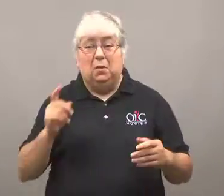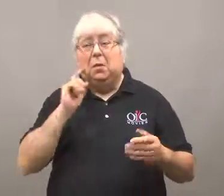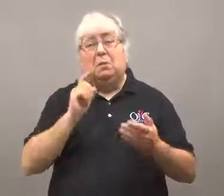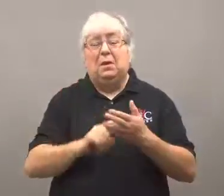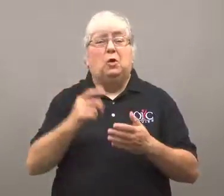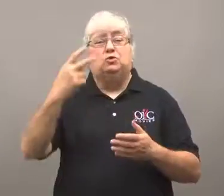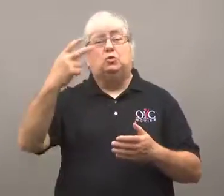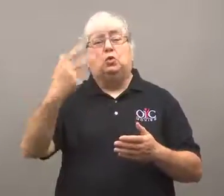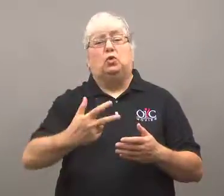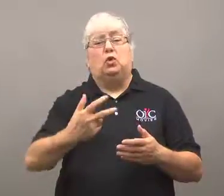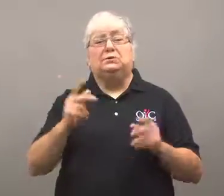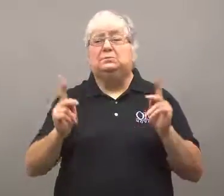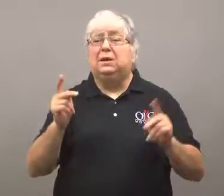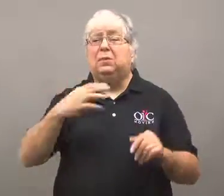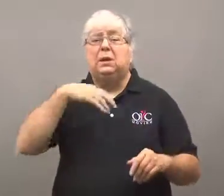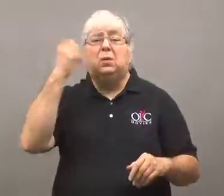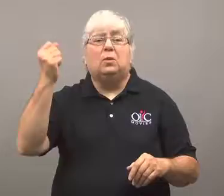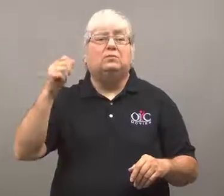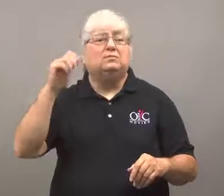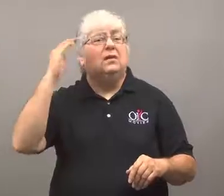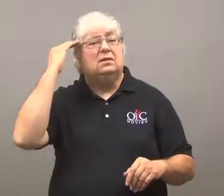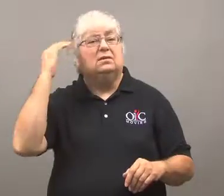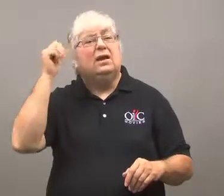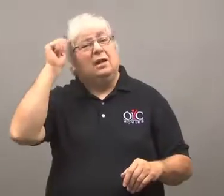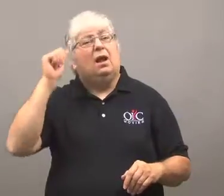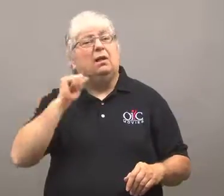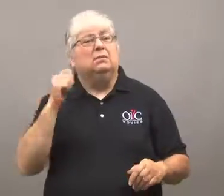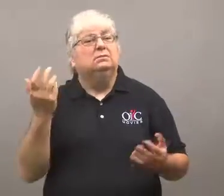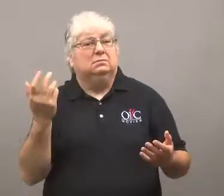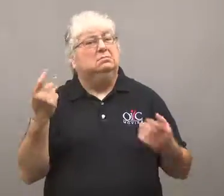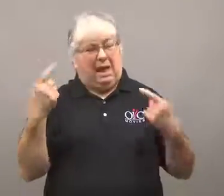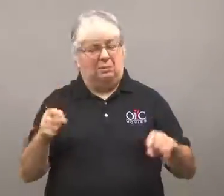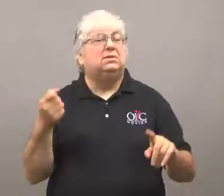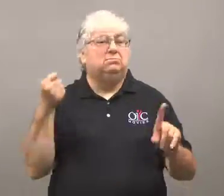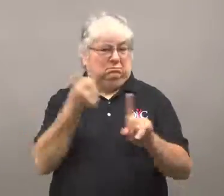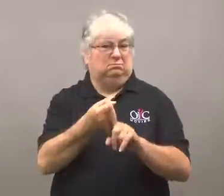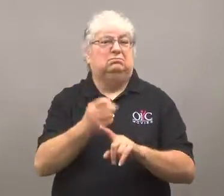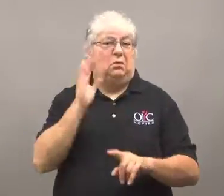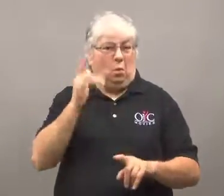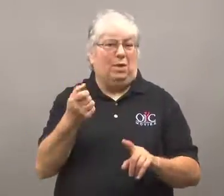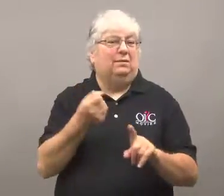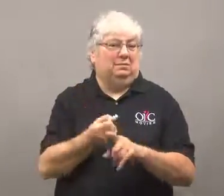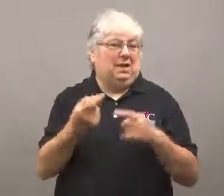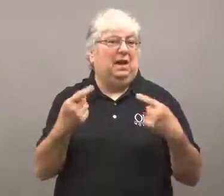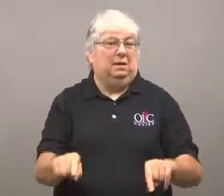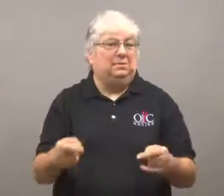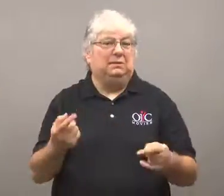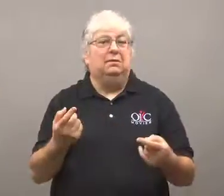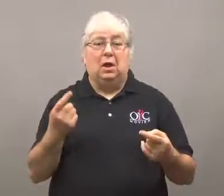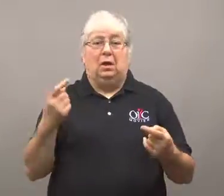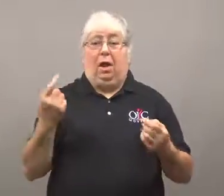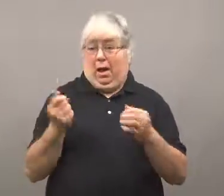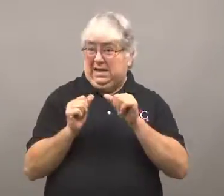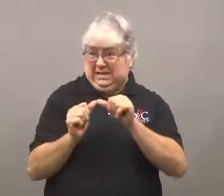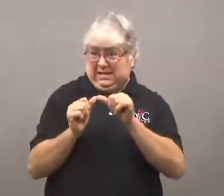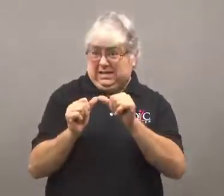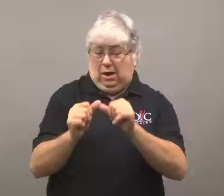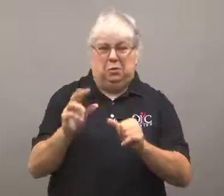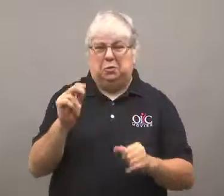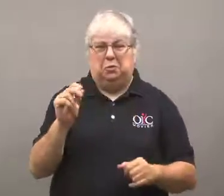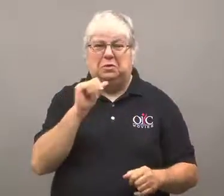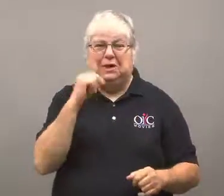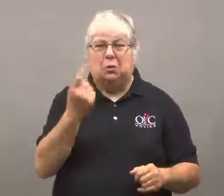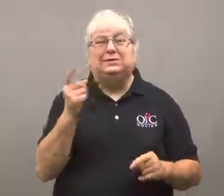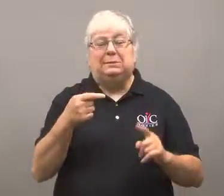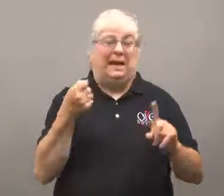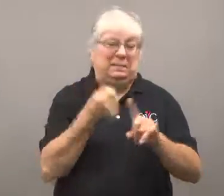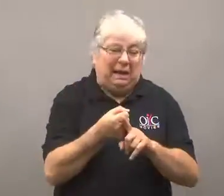Two thirds of older adults will have an episode of lower back pain.